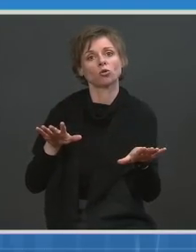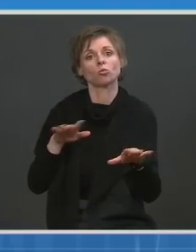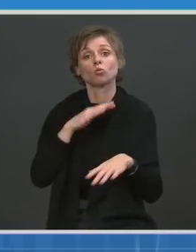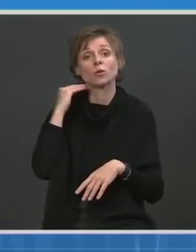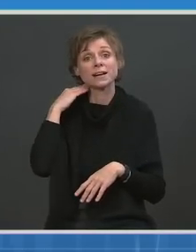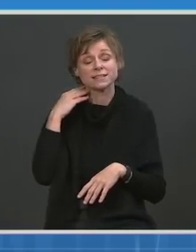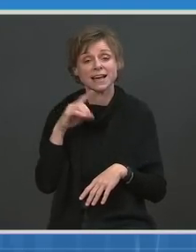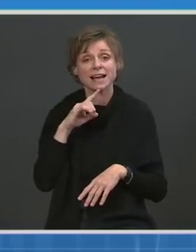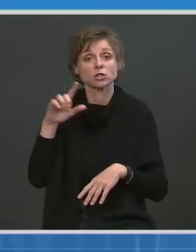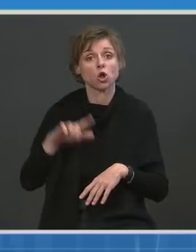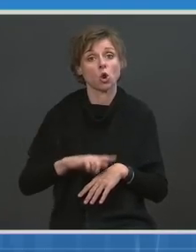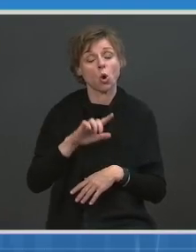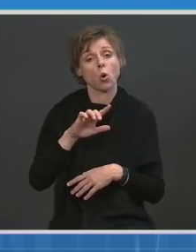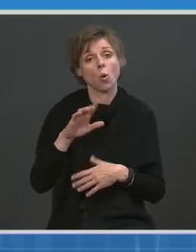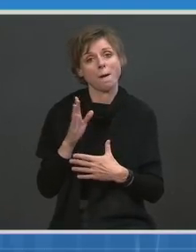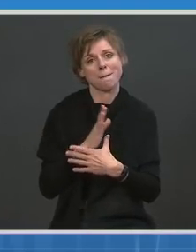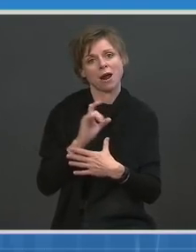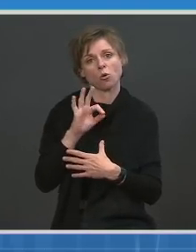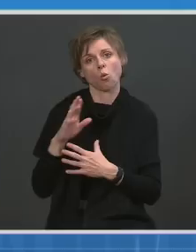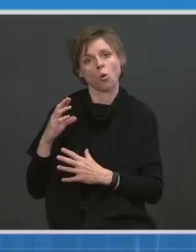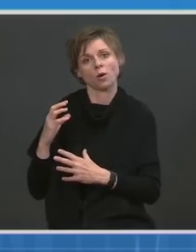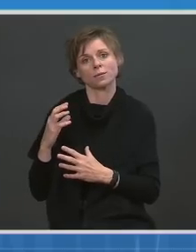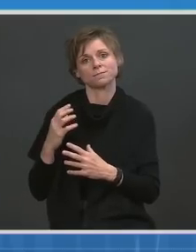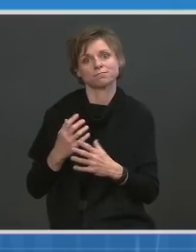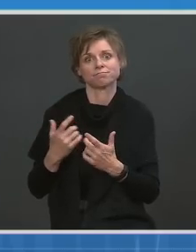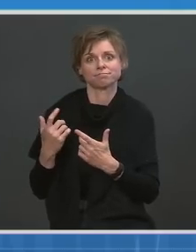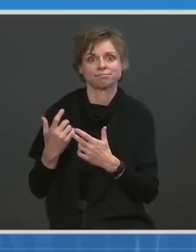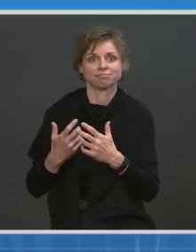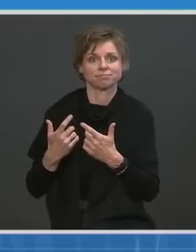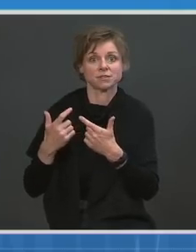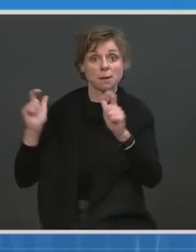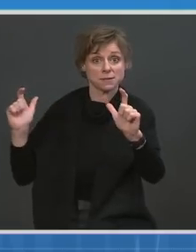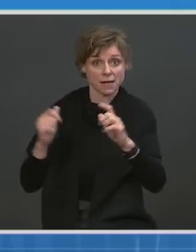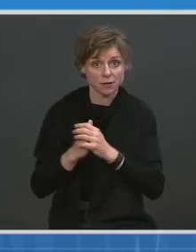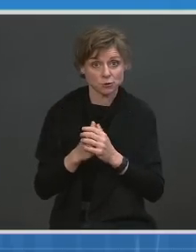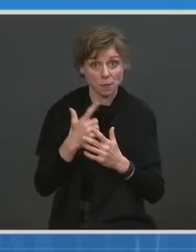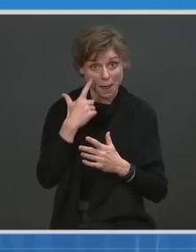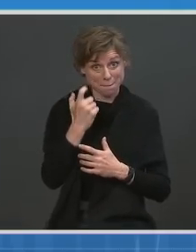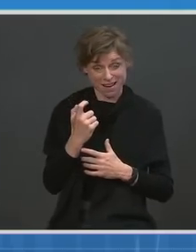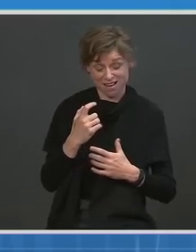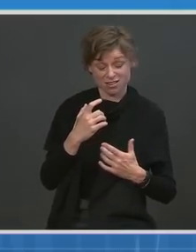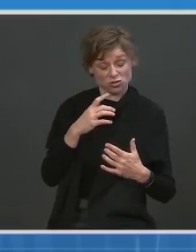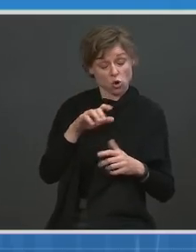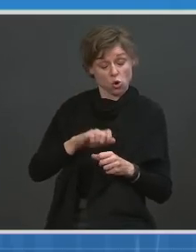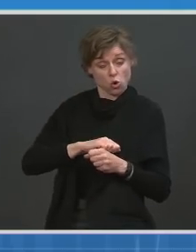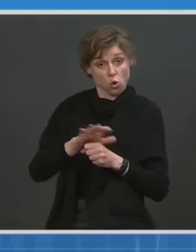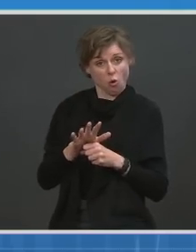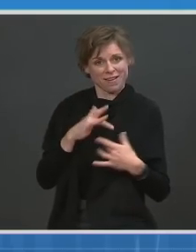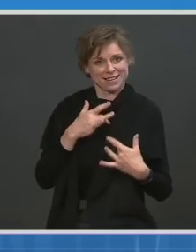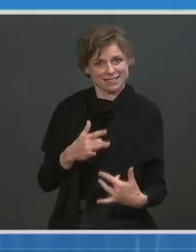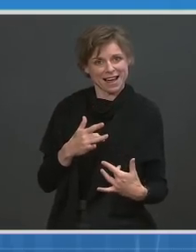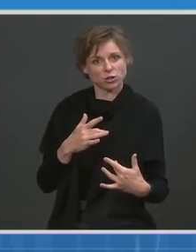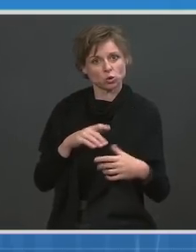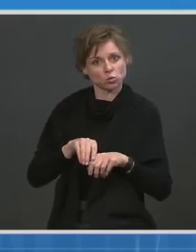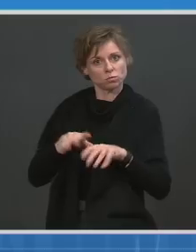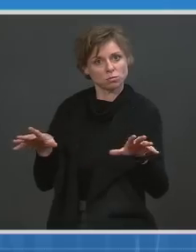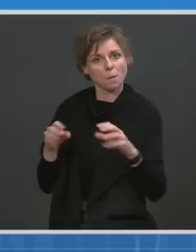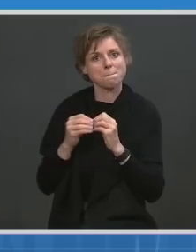Because COVID-19 is spread more likely among older students, CDC recommends that middle and high school students